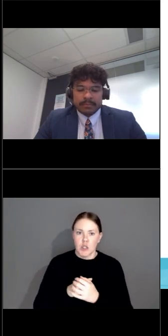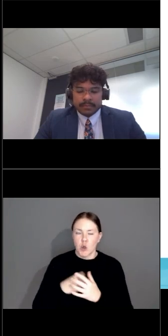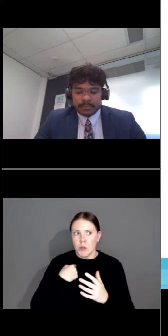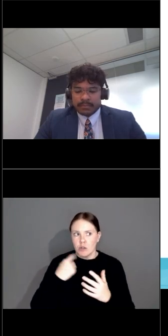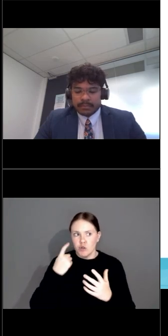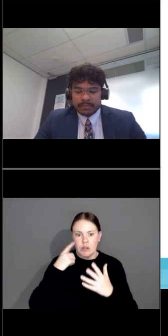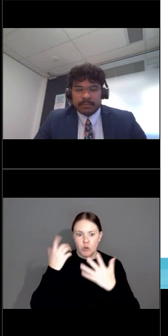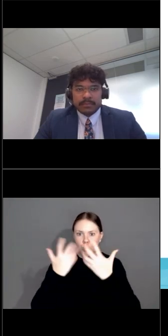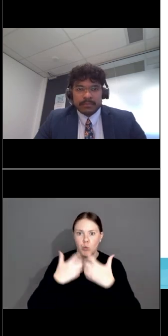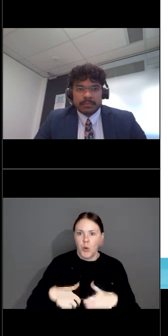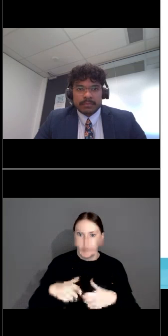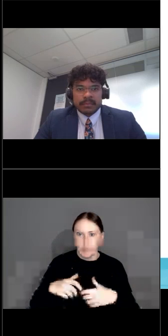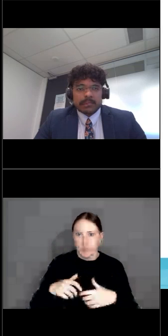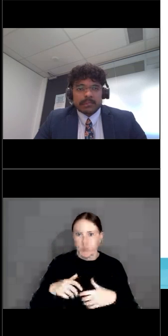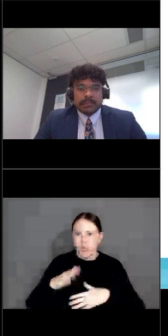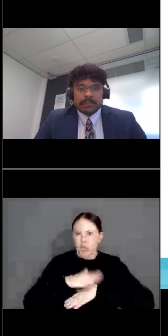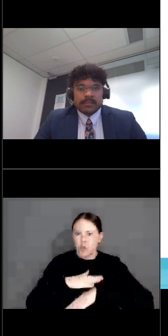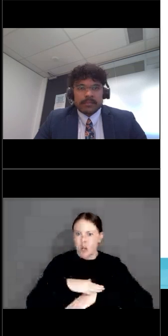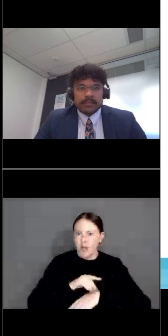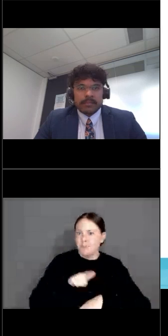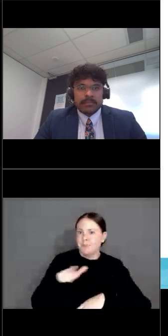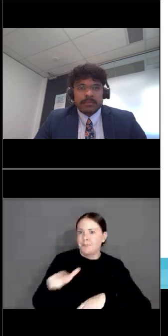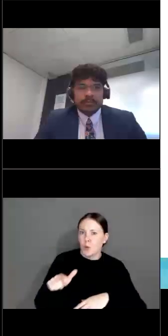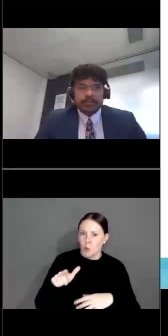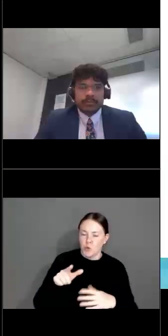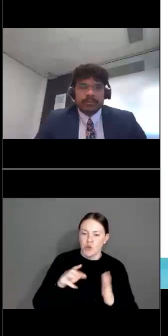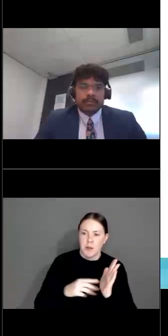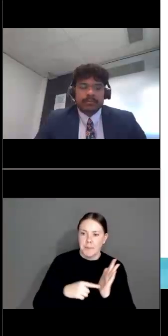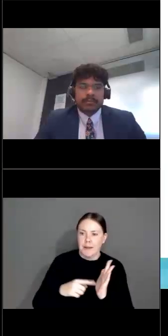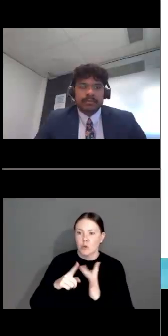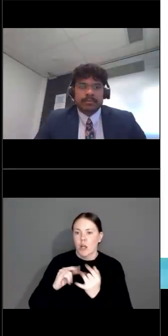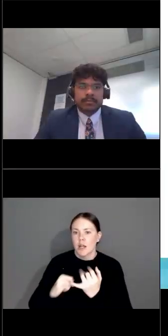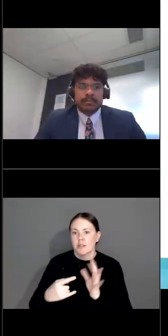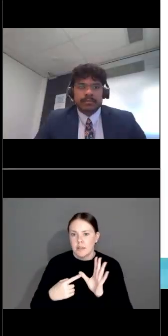actually we have sent out emails to people who are interested in going to training and asking